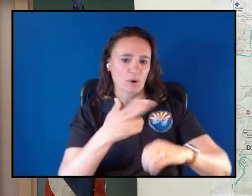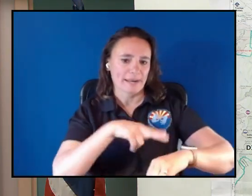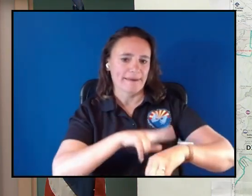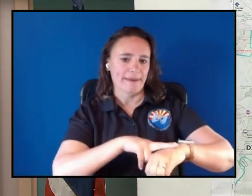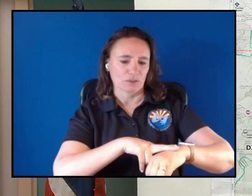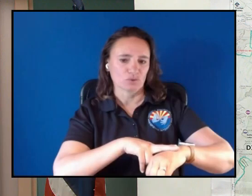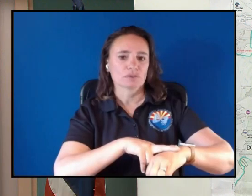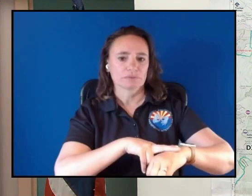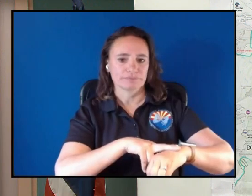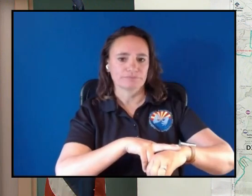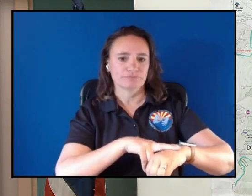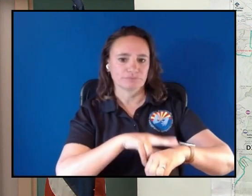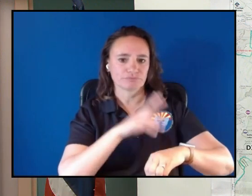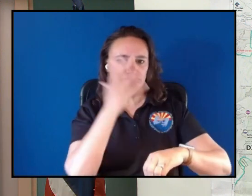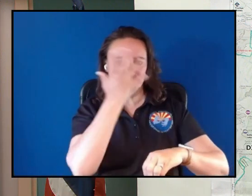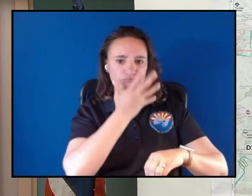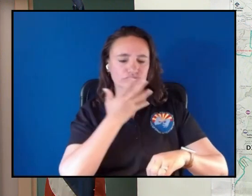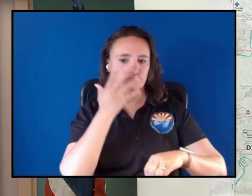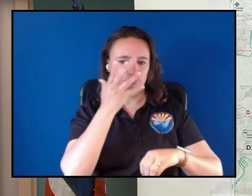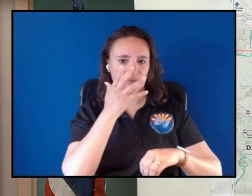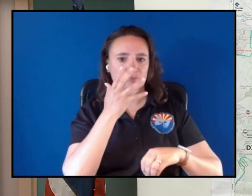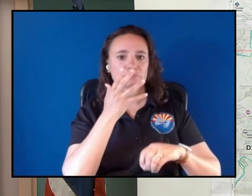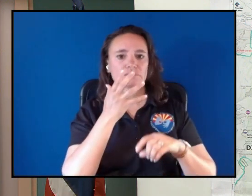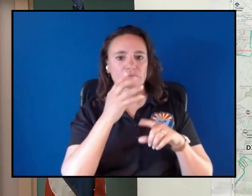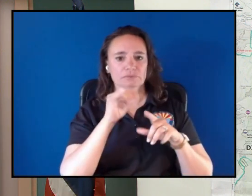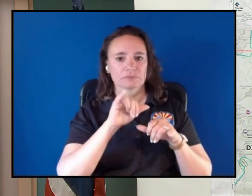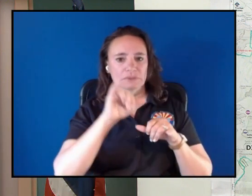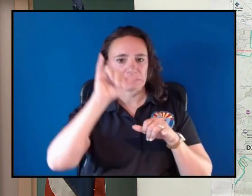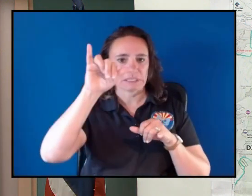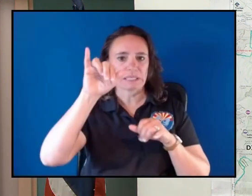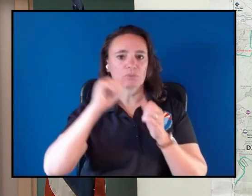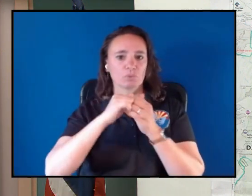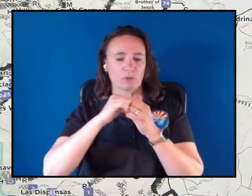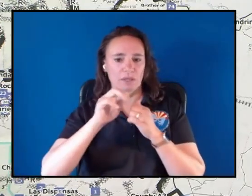As with the group up in the the northern part of the south zone.